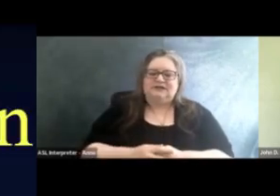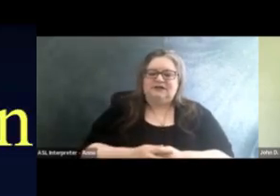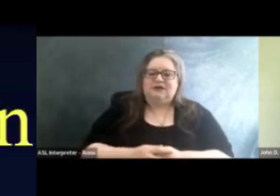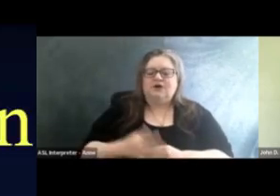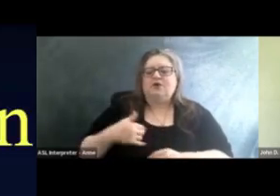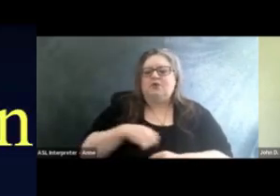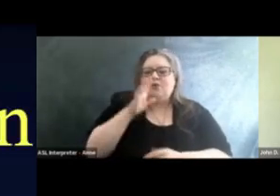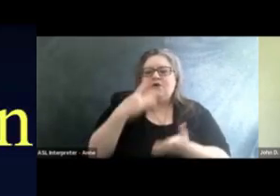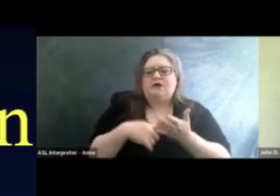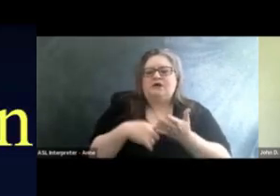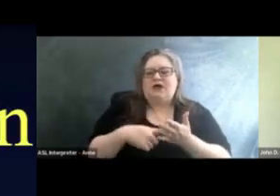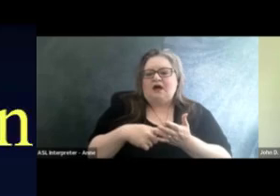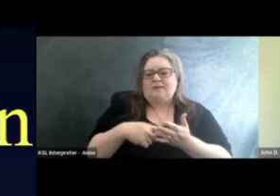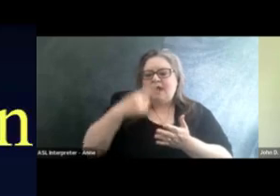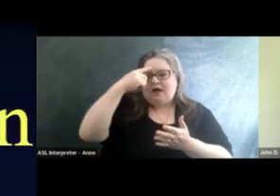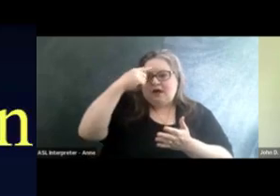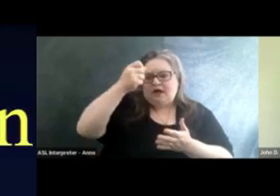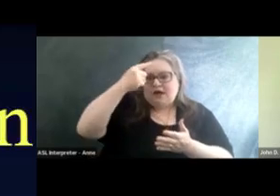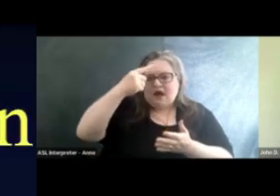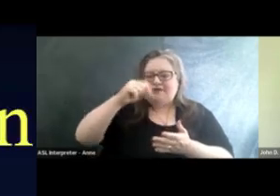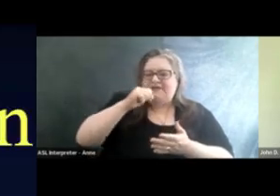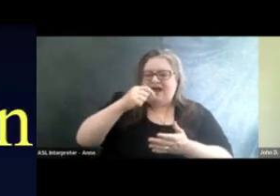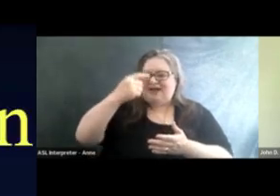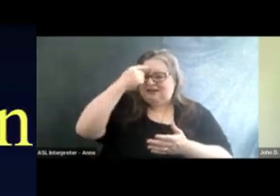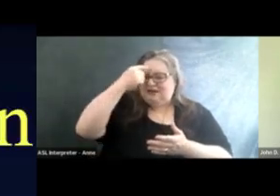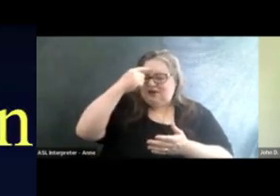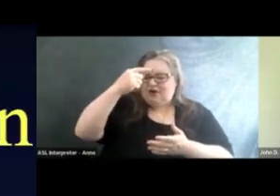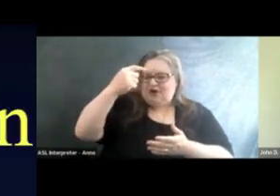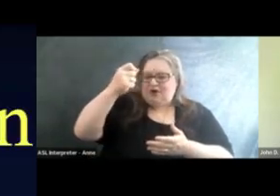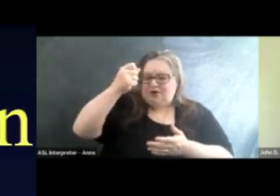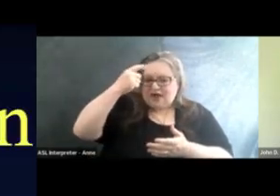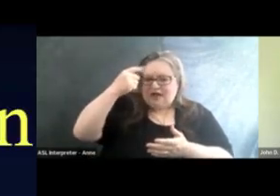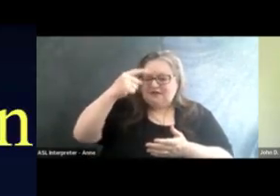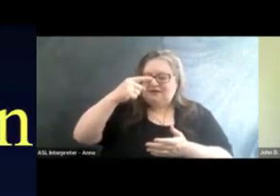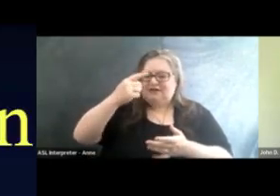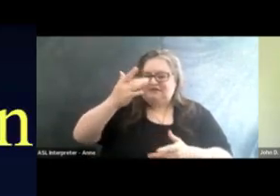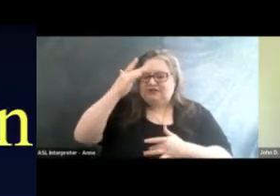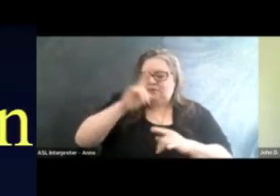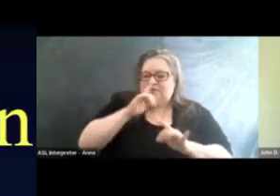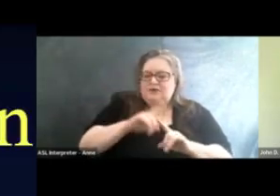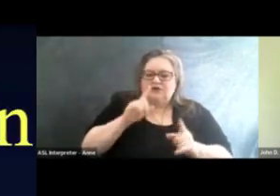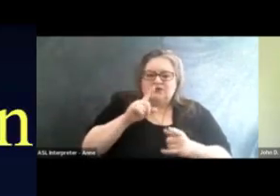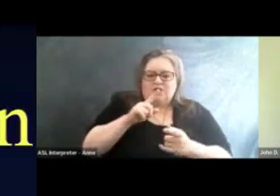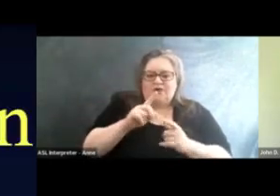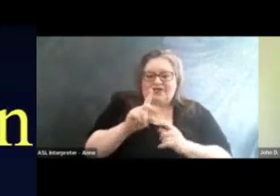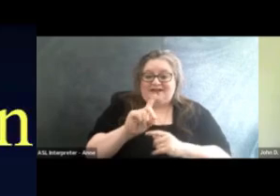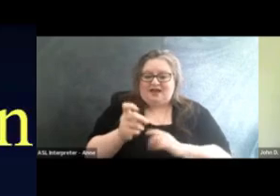talking about cognitive impairment, not neurocognitive disorders, so the diagnostic specificity is not going to be